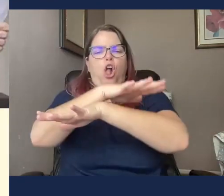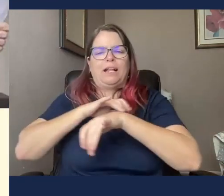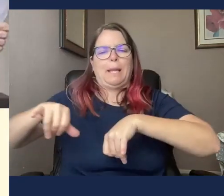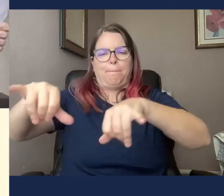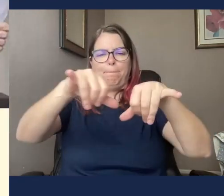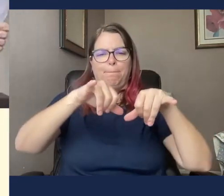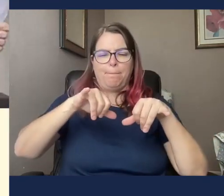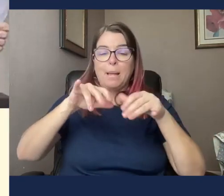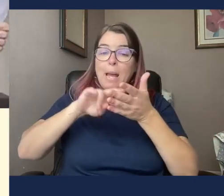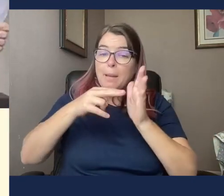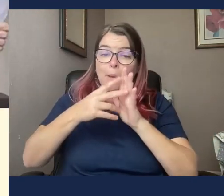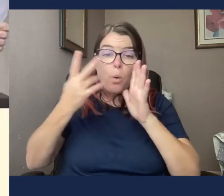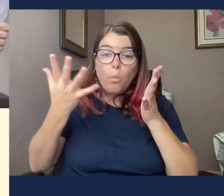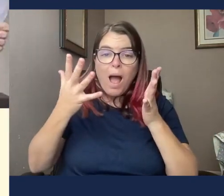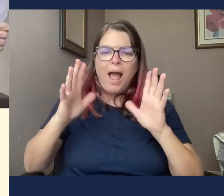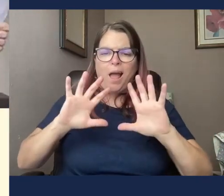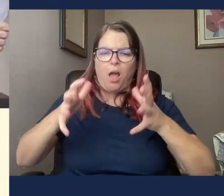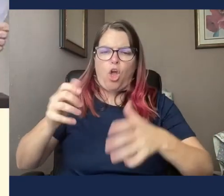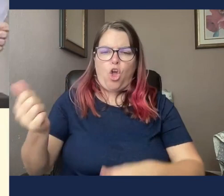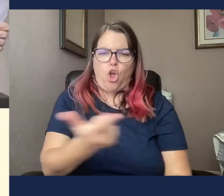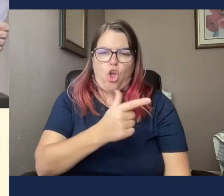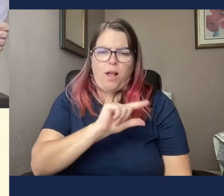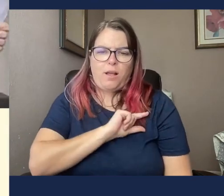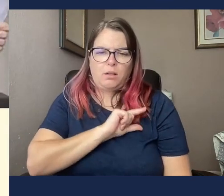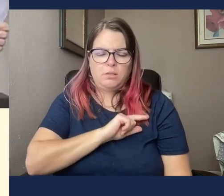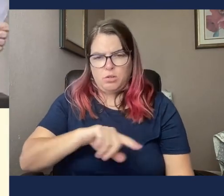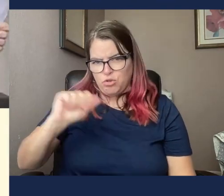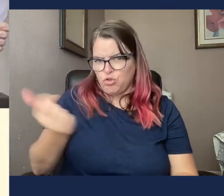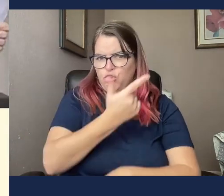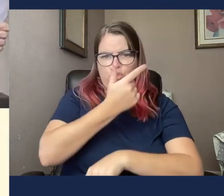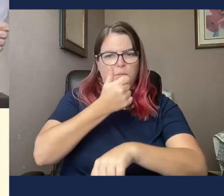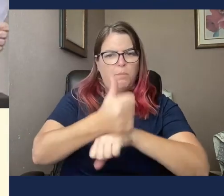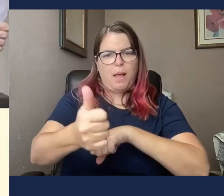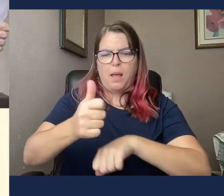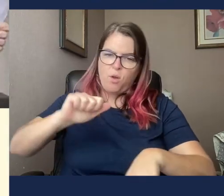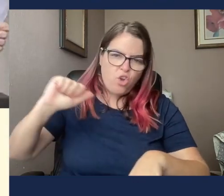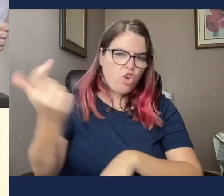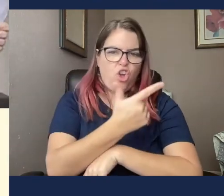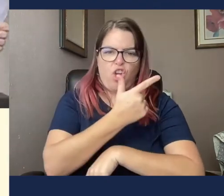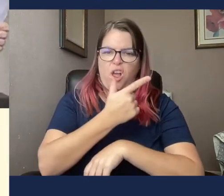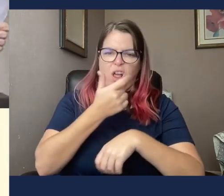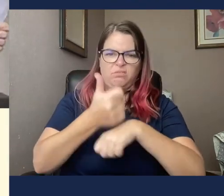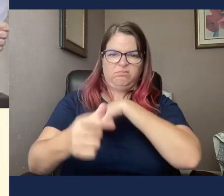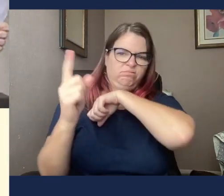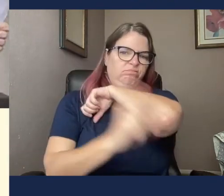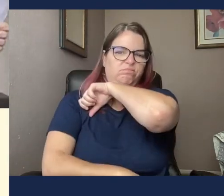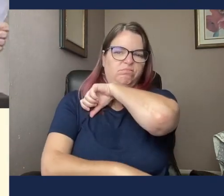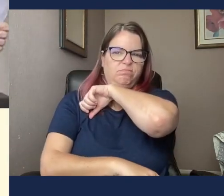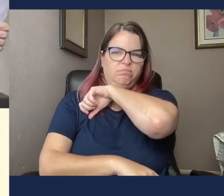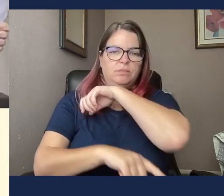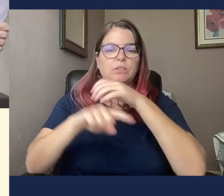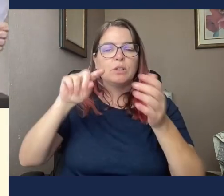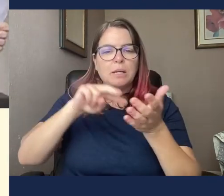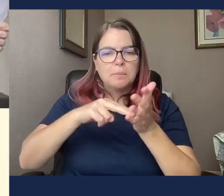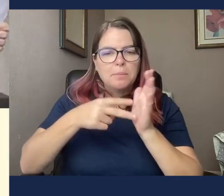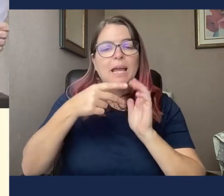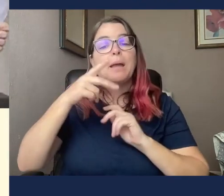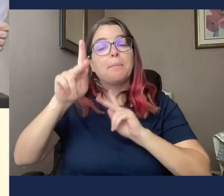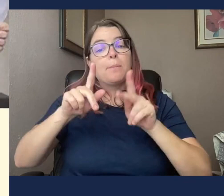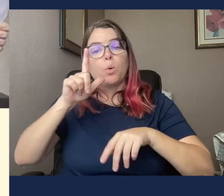conflict or at war with the west. And from this we get a narrative, greatest fears of Muslims living among them in